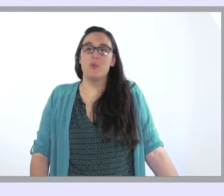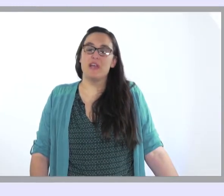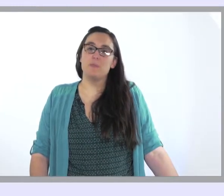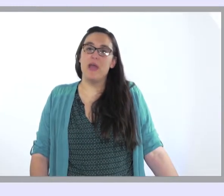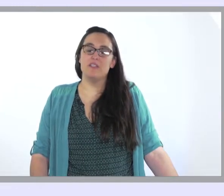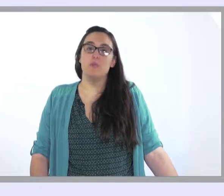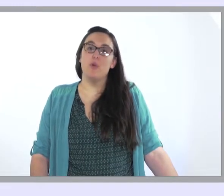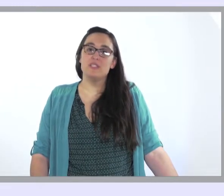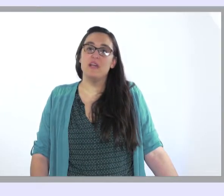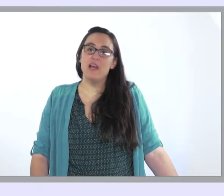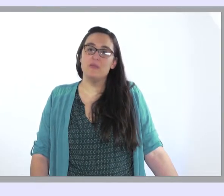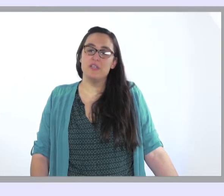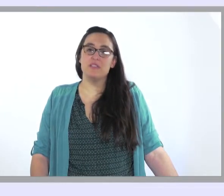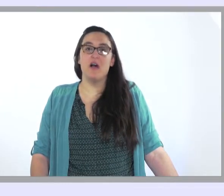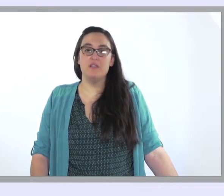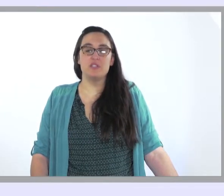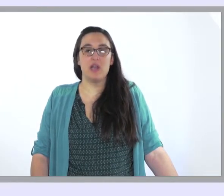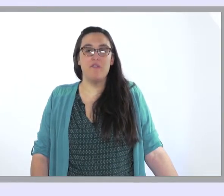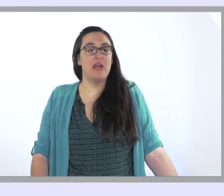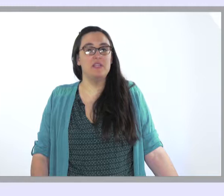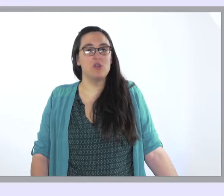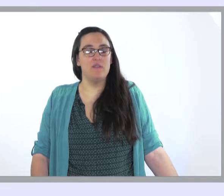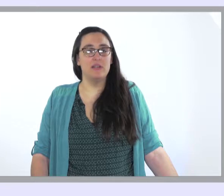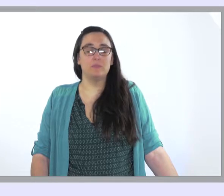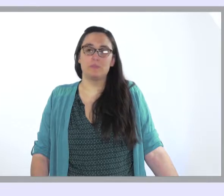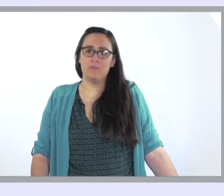we expect that more sign languages are described and discovered